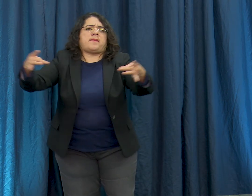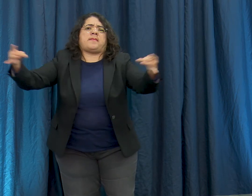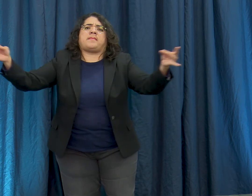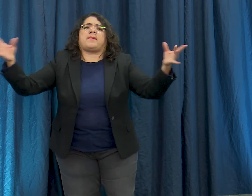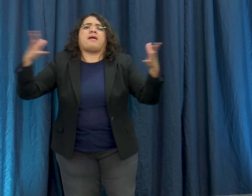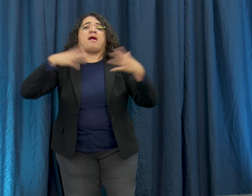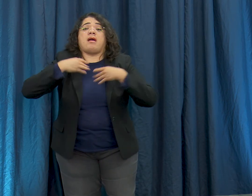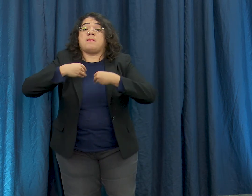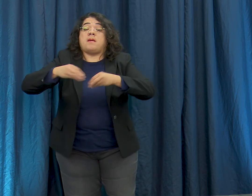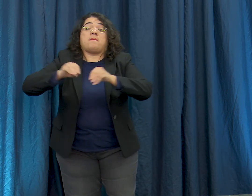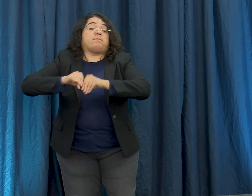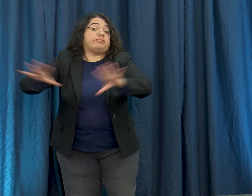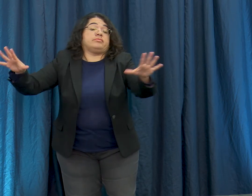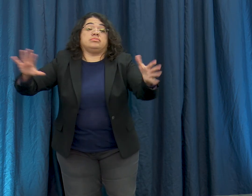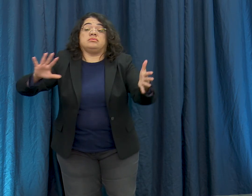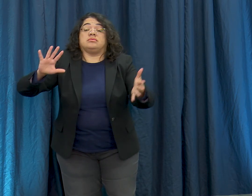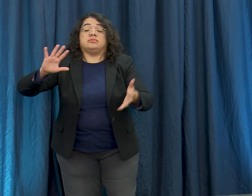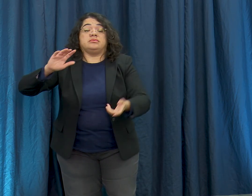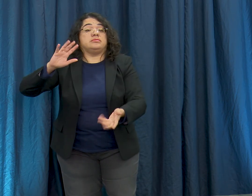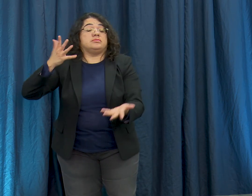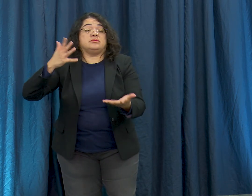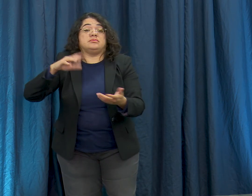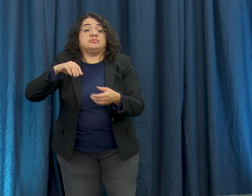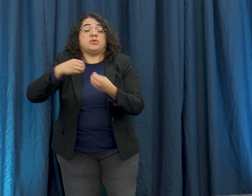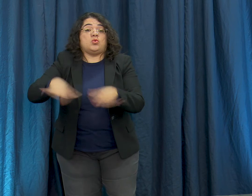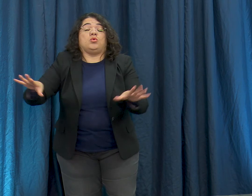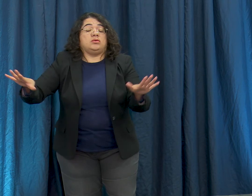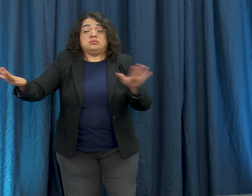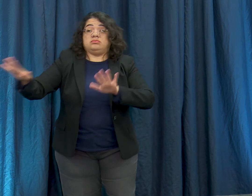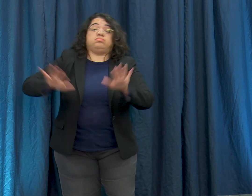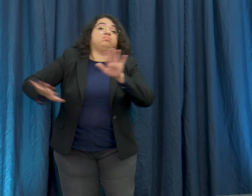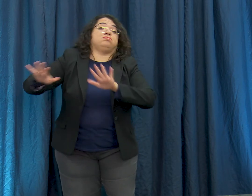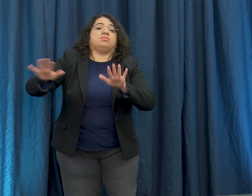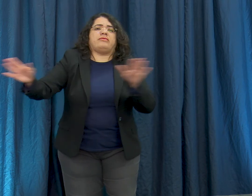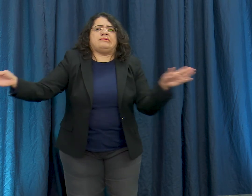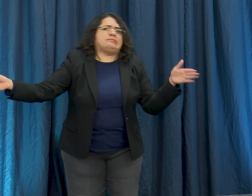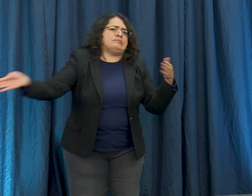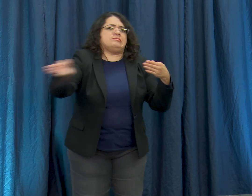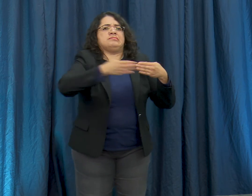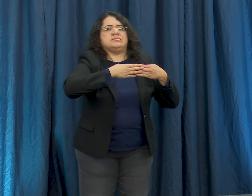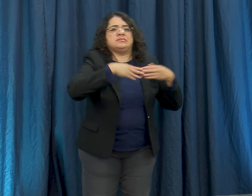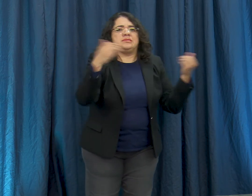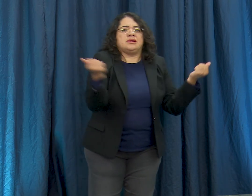la grosse la mejor cosas que podemos hacer para nuestros Stars para nuestros